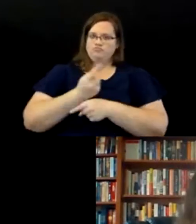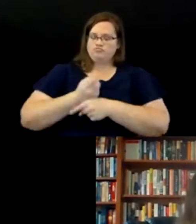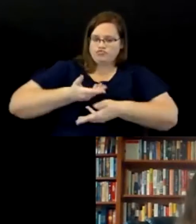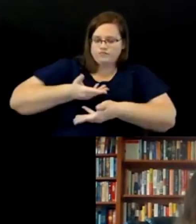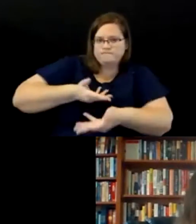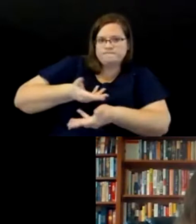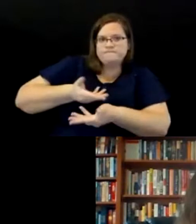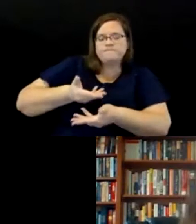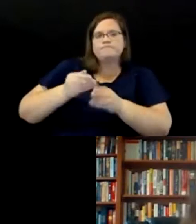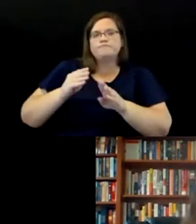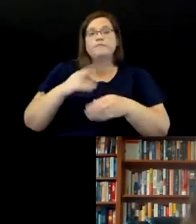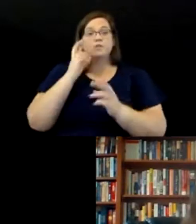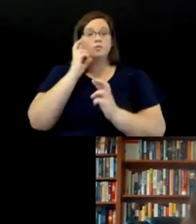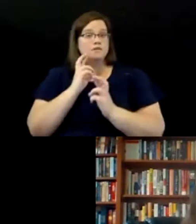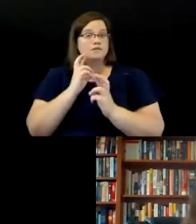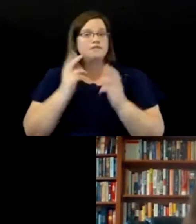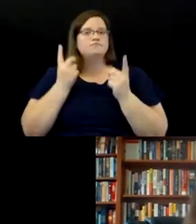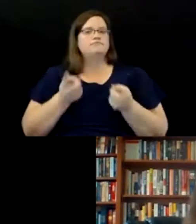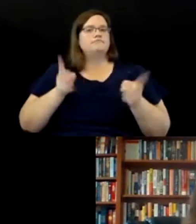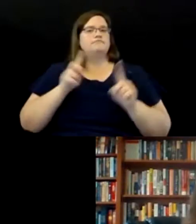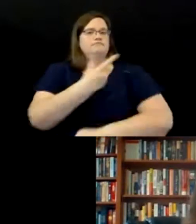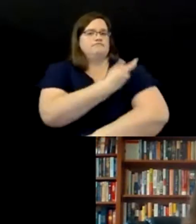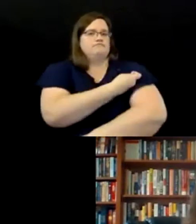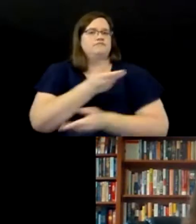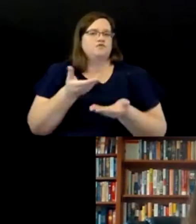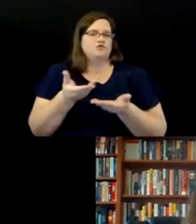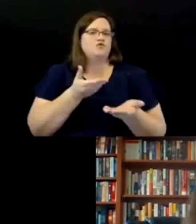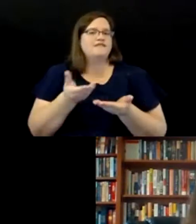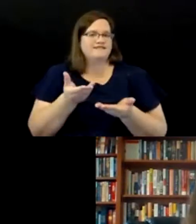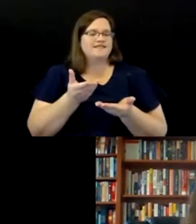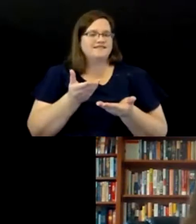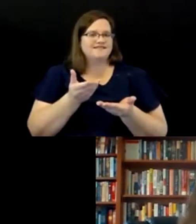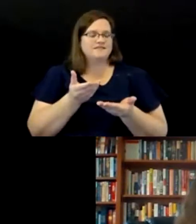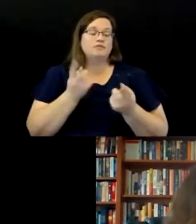providing both respectful and effective vaccine services to callers